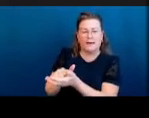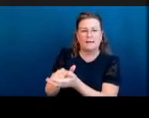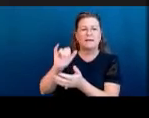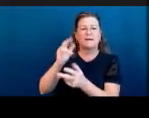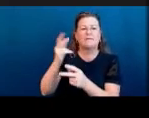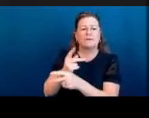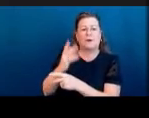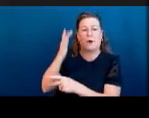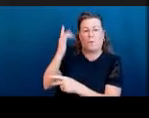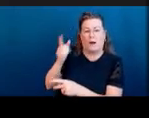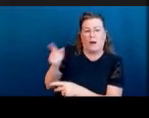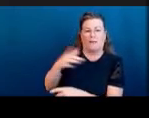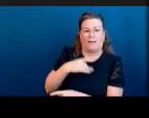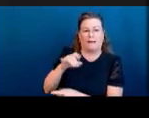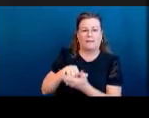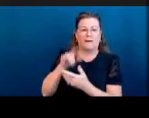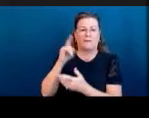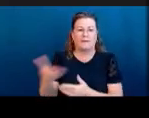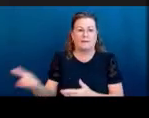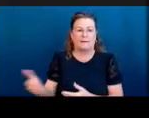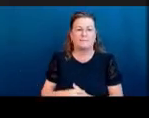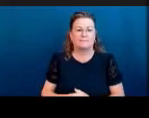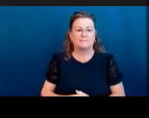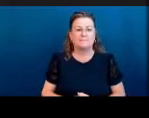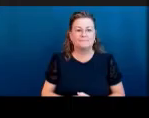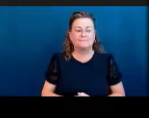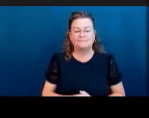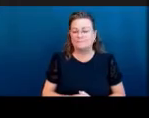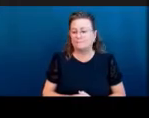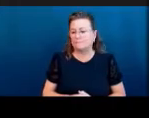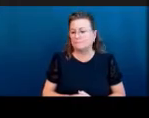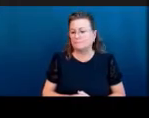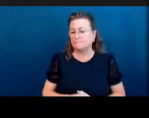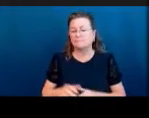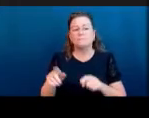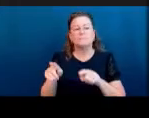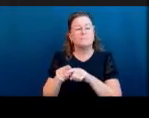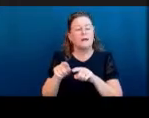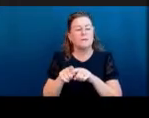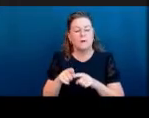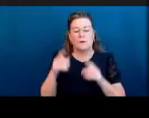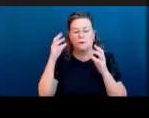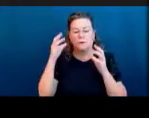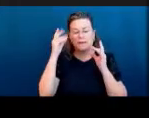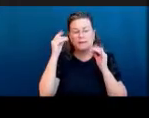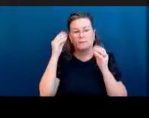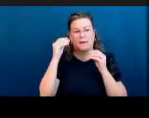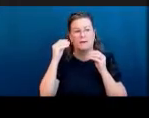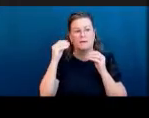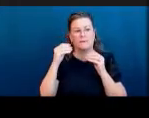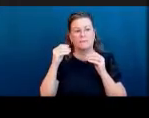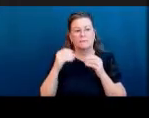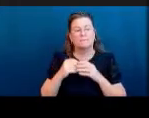interest, something you also have to think about. And I'll